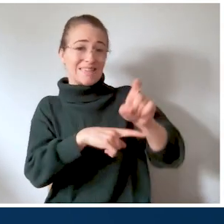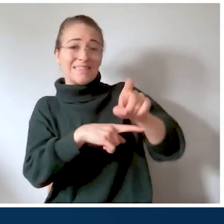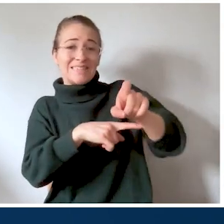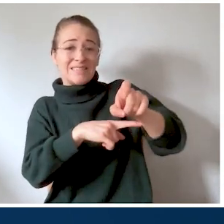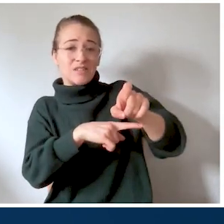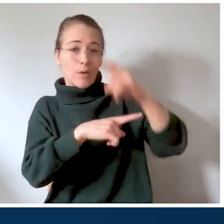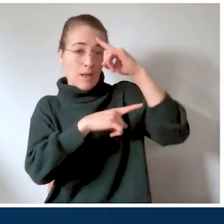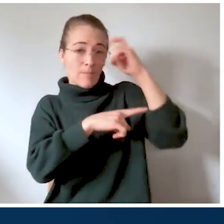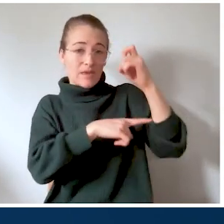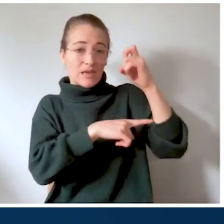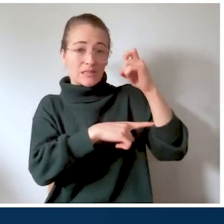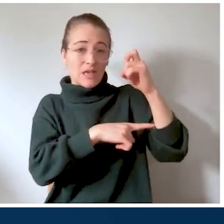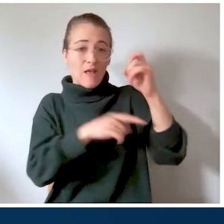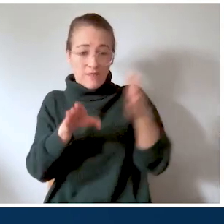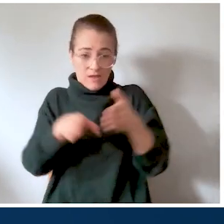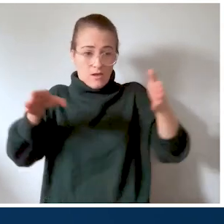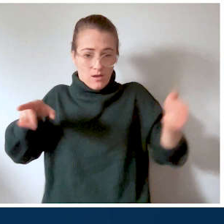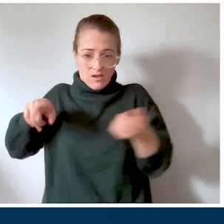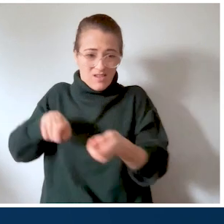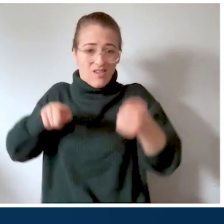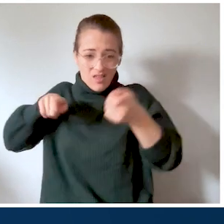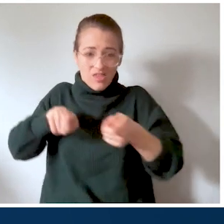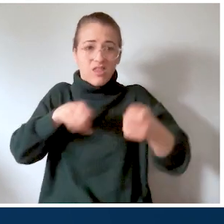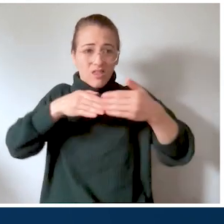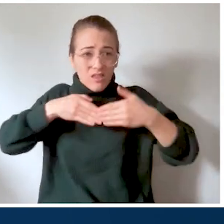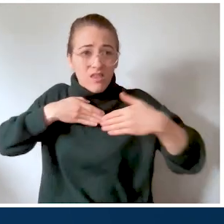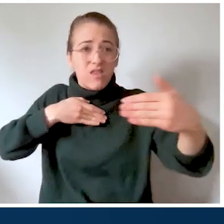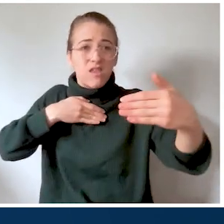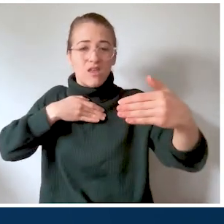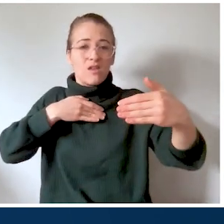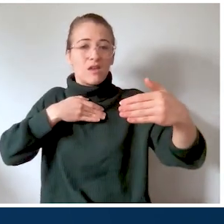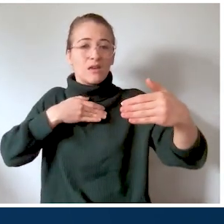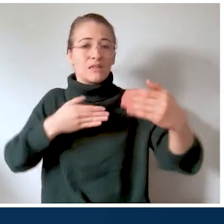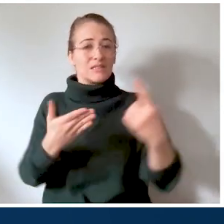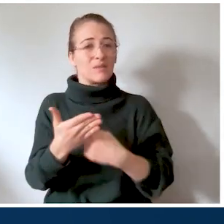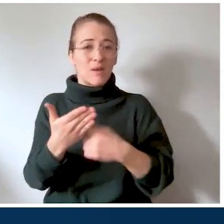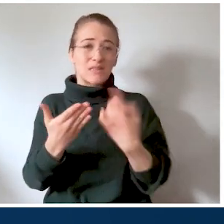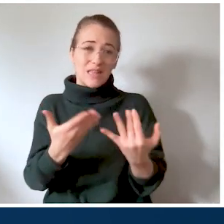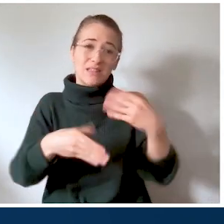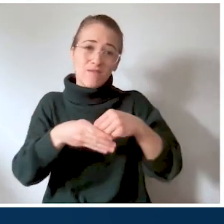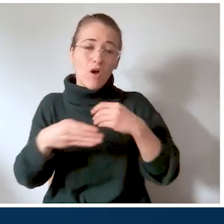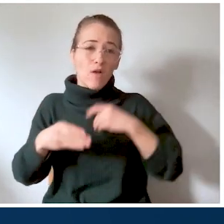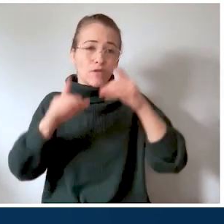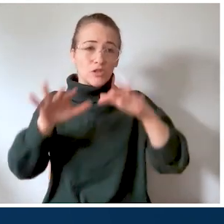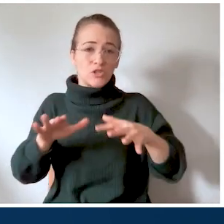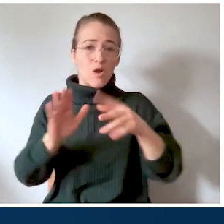because of the width of how far you need to shovel is also part of certain snow protocol.